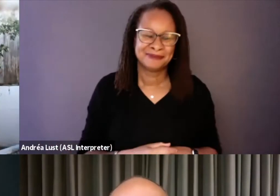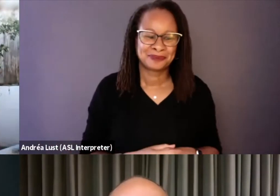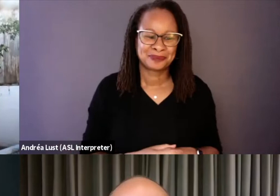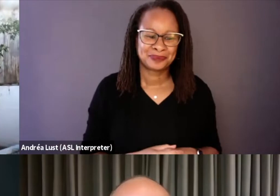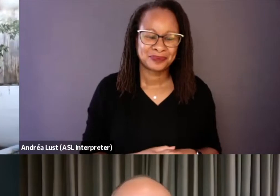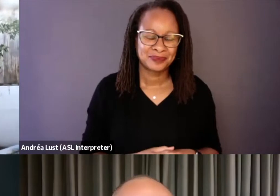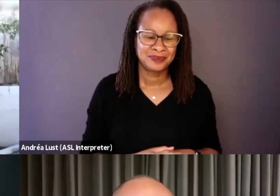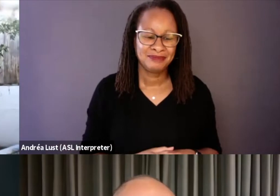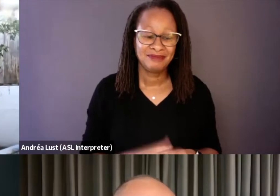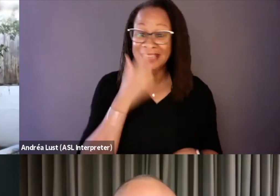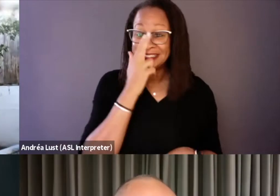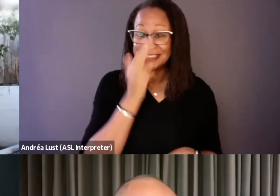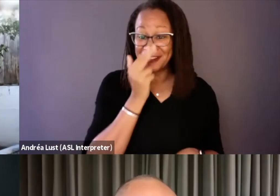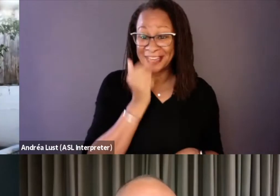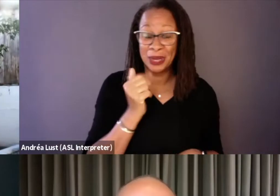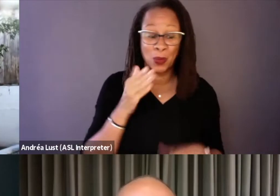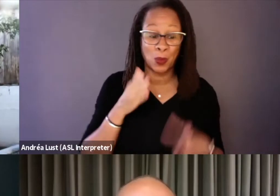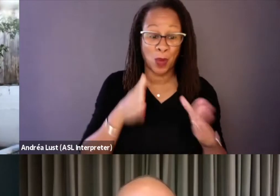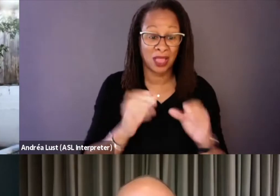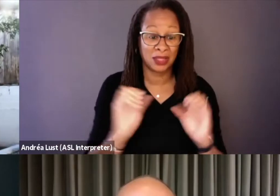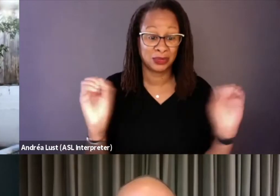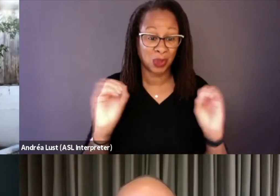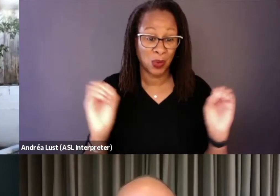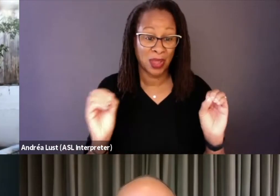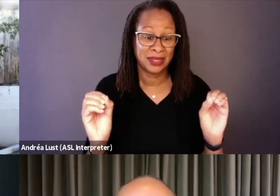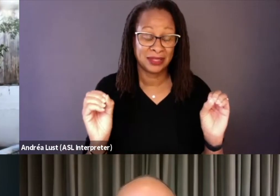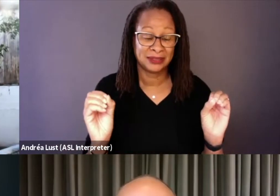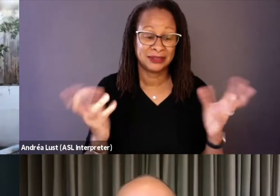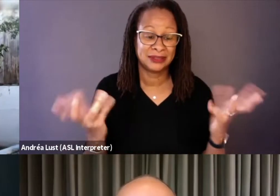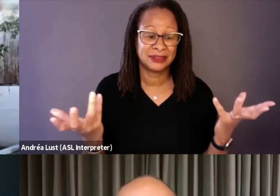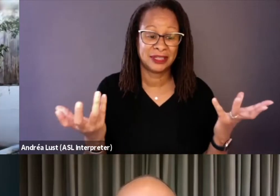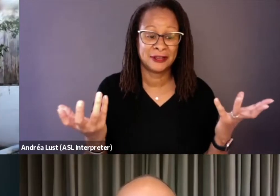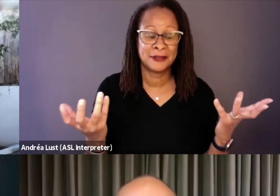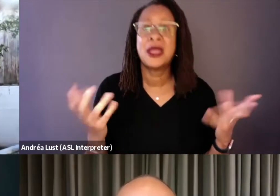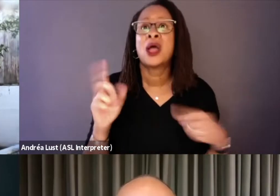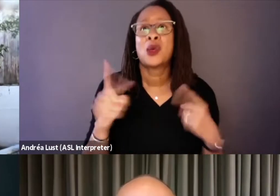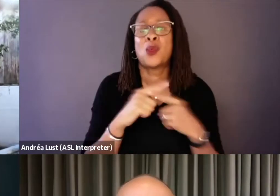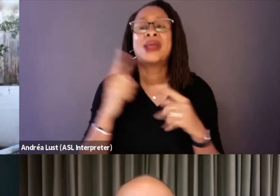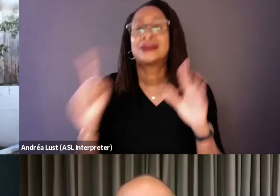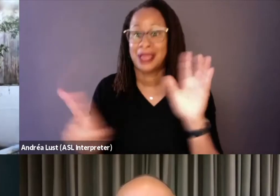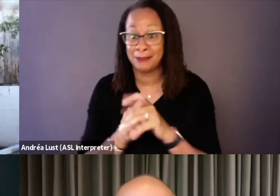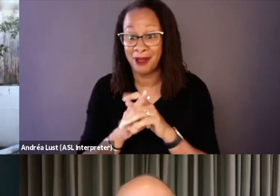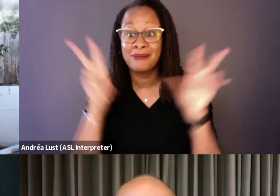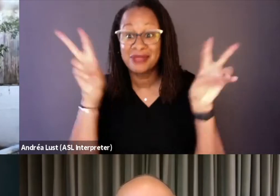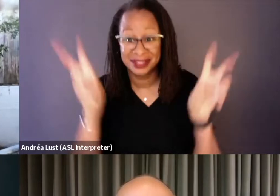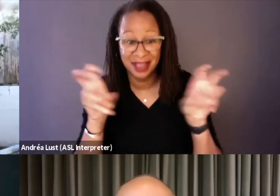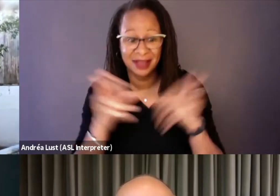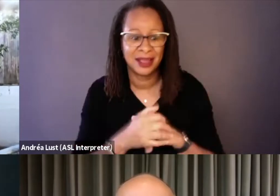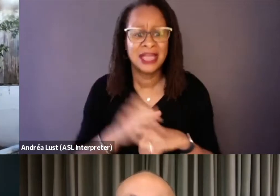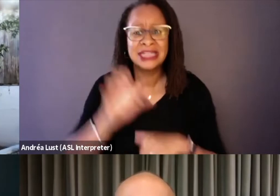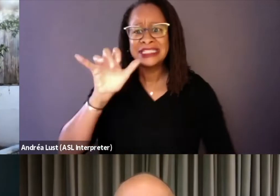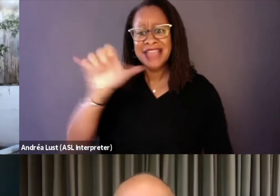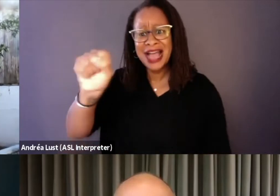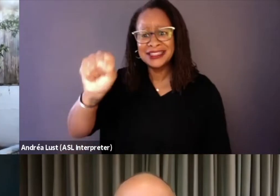It's funny 'cause while no one ever told me... cause as soon as it came up, Fenton was like, yes, and Randy was like, Ooh,